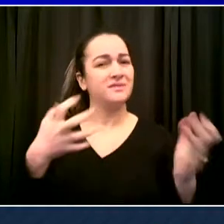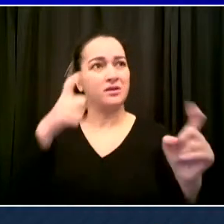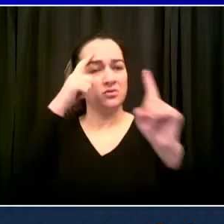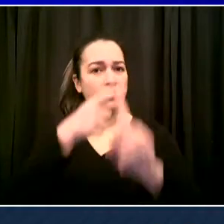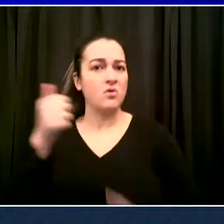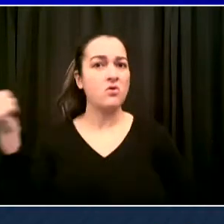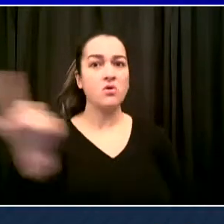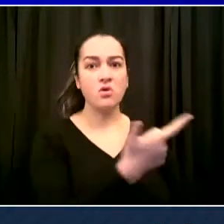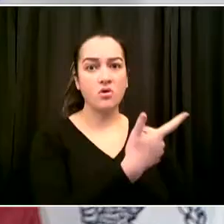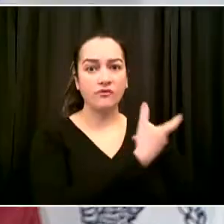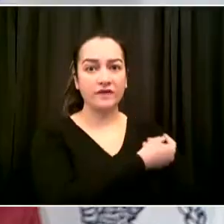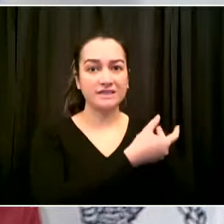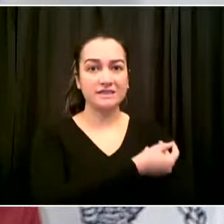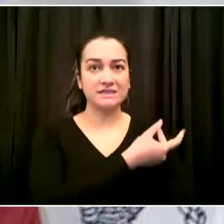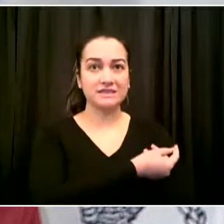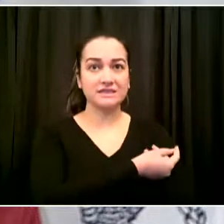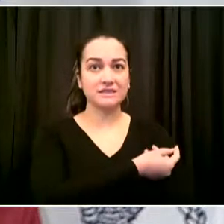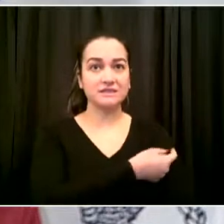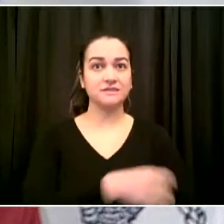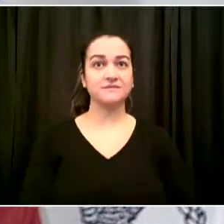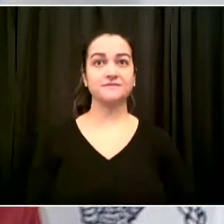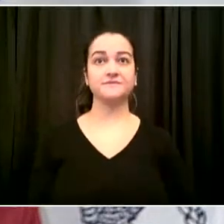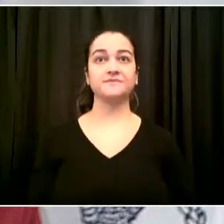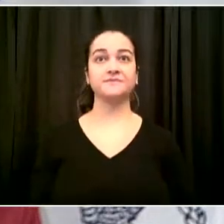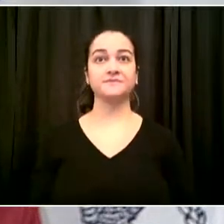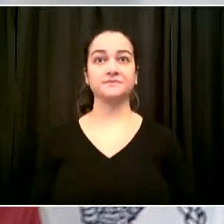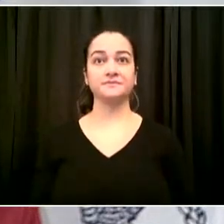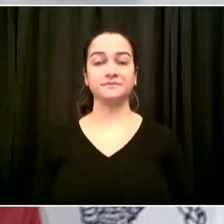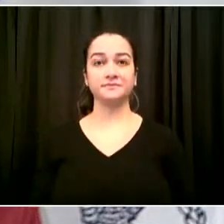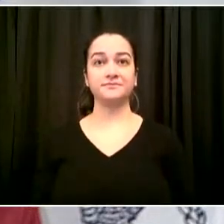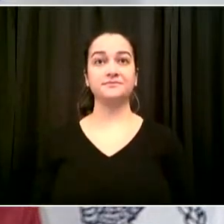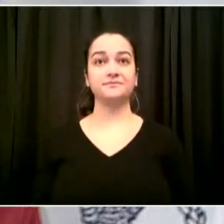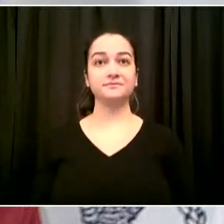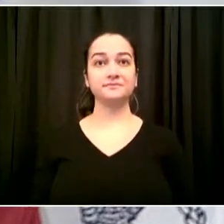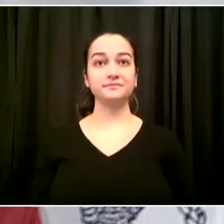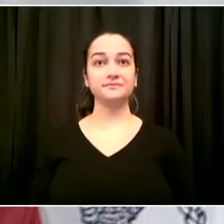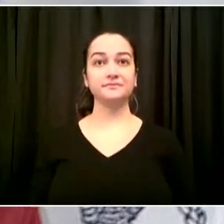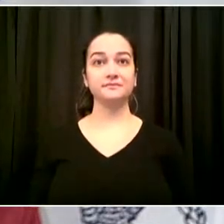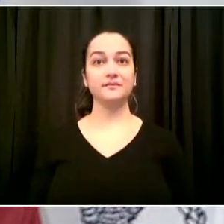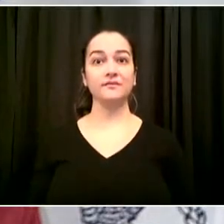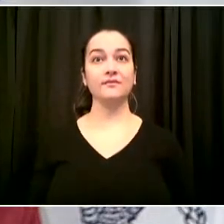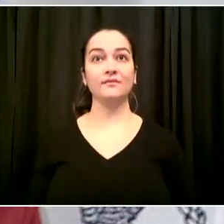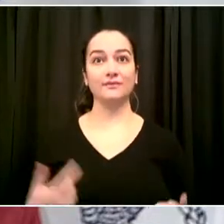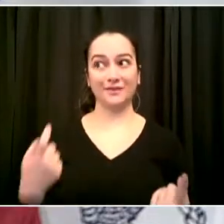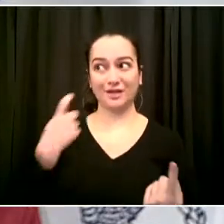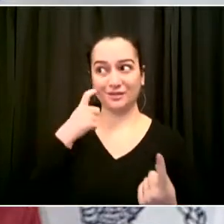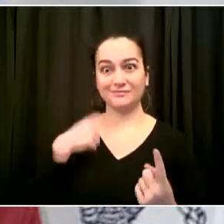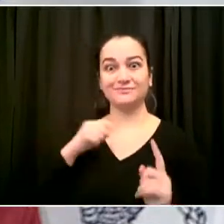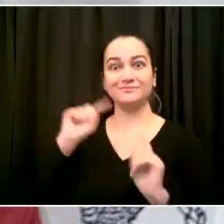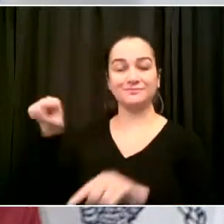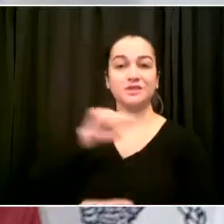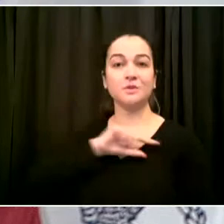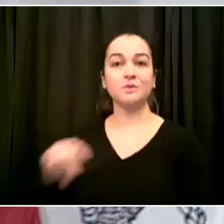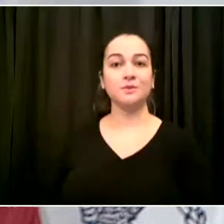CAPACITY. EVERY SINGLE PERSON. I TELL YOU YESTERDAY I WAS IN JACKSON HEIGHTS PEOPLE KEPT COMING UP